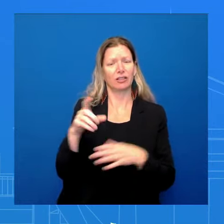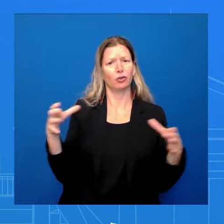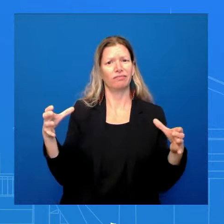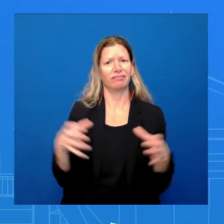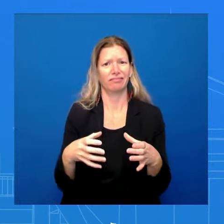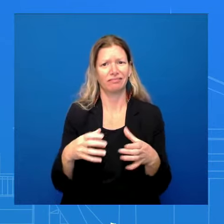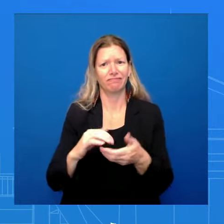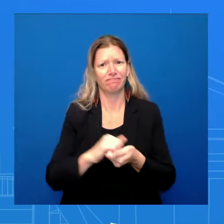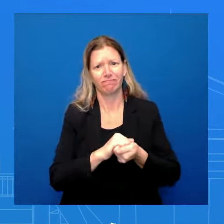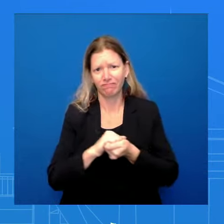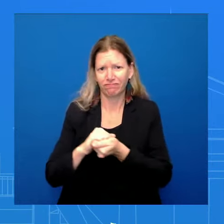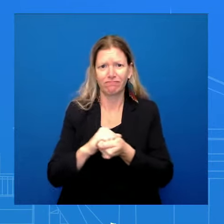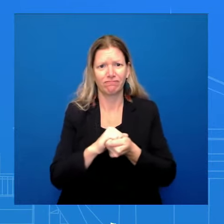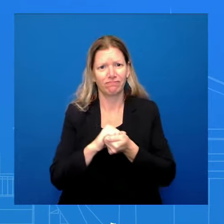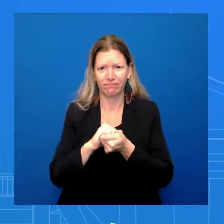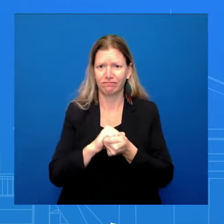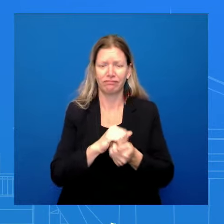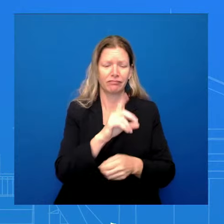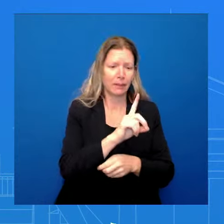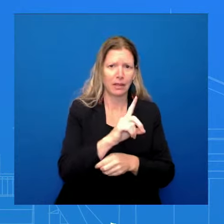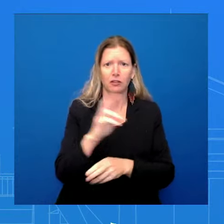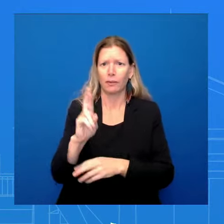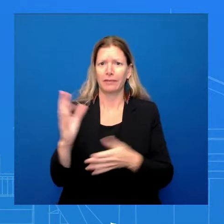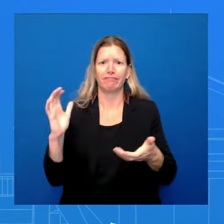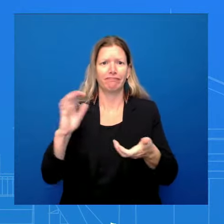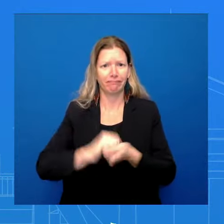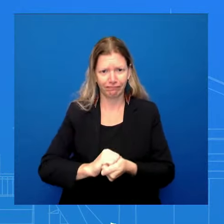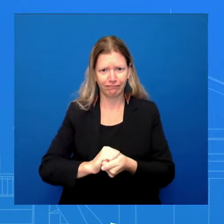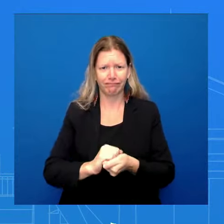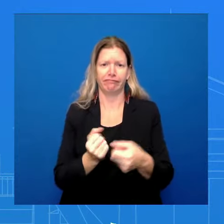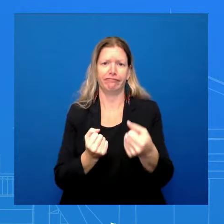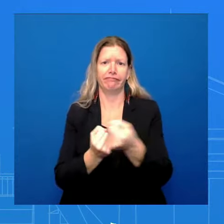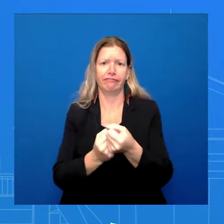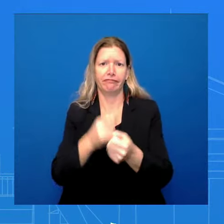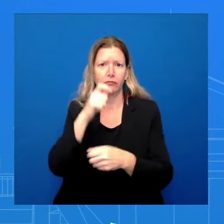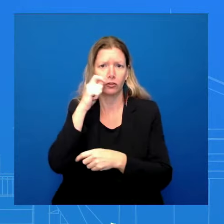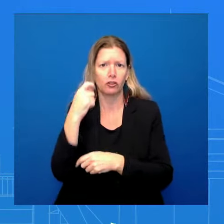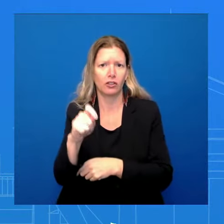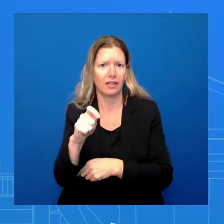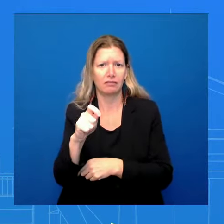felt as strong as it did a year ago on both sides of the aisle.